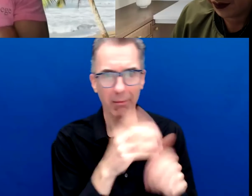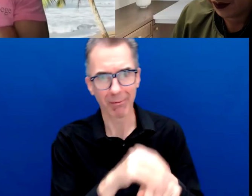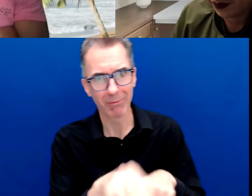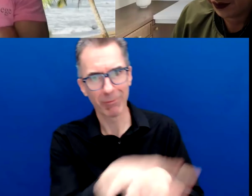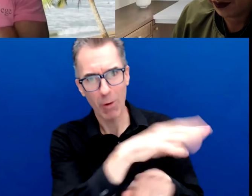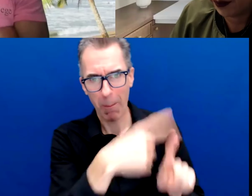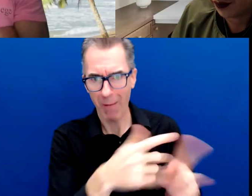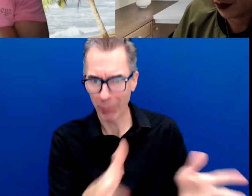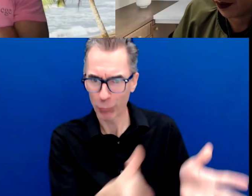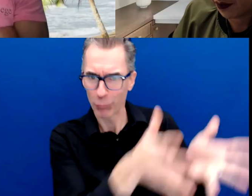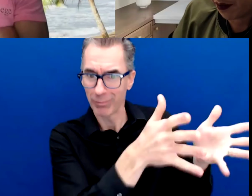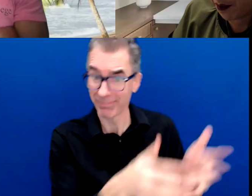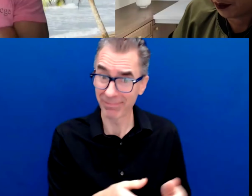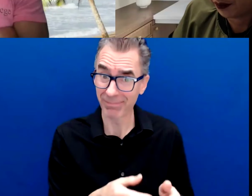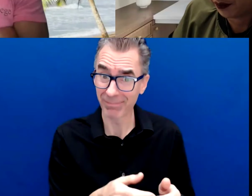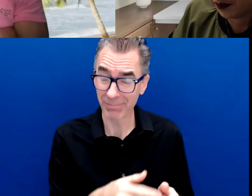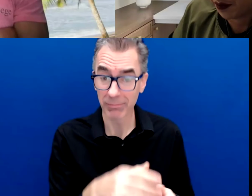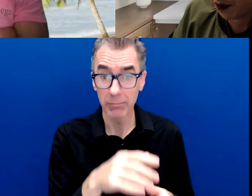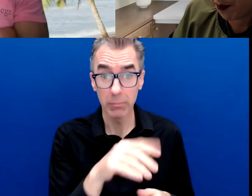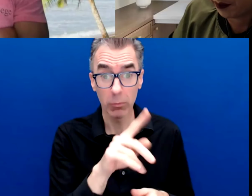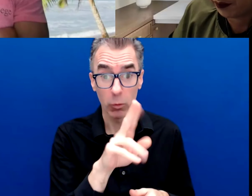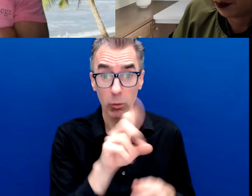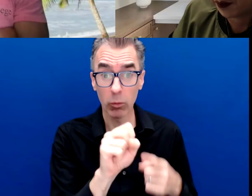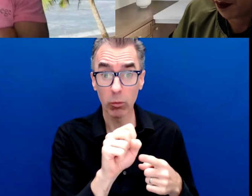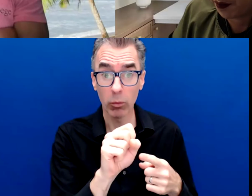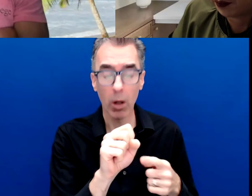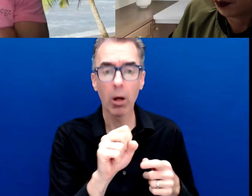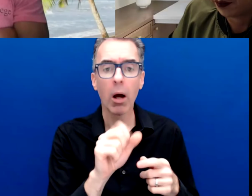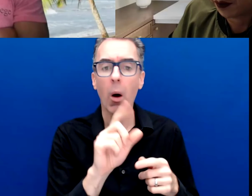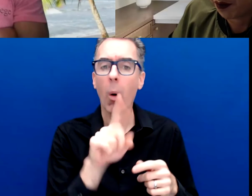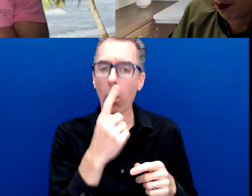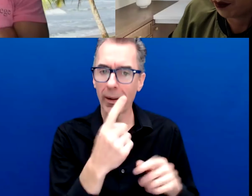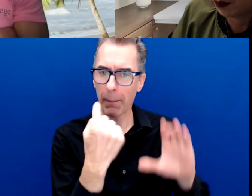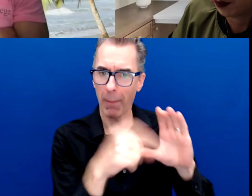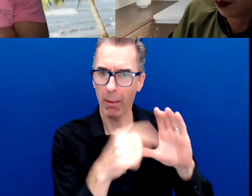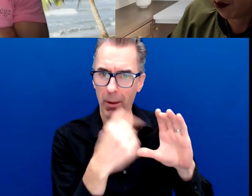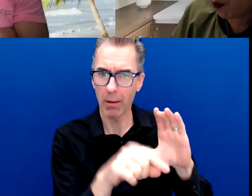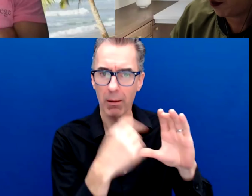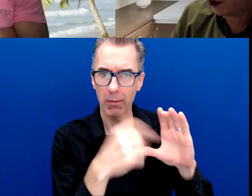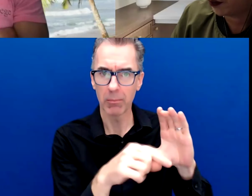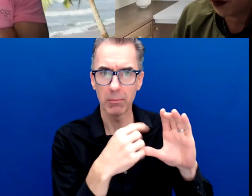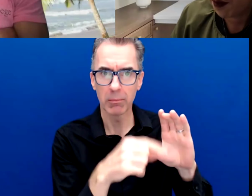Keep in mind that those kudos are communicated only through email so it isn't sent to the student a different way.